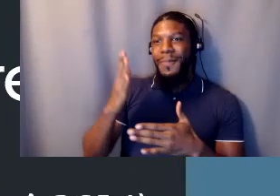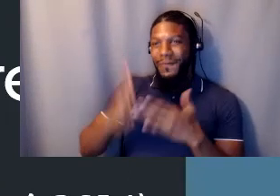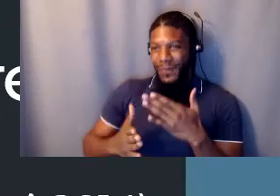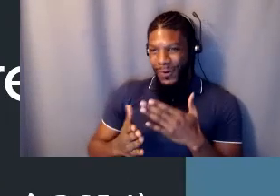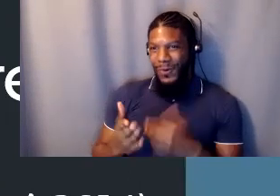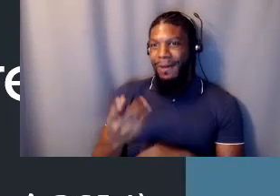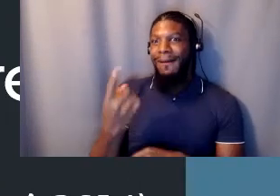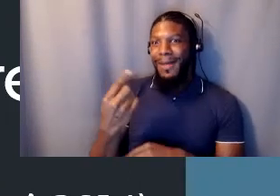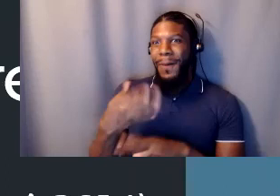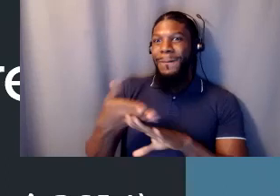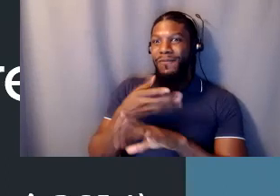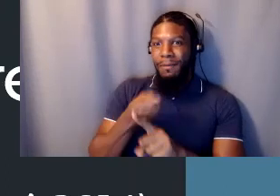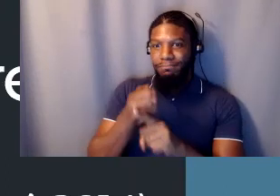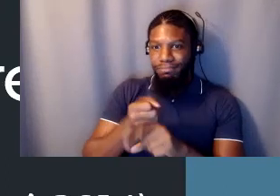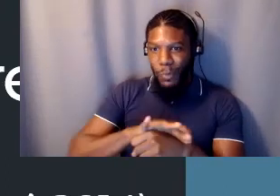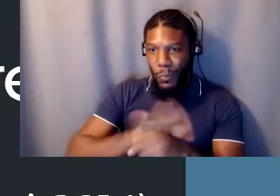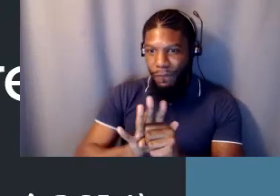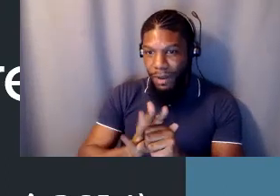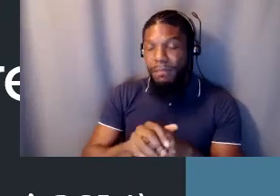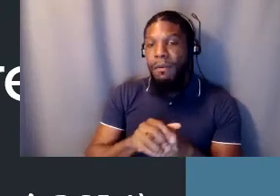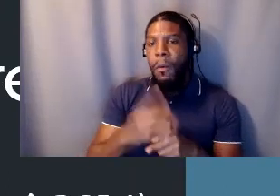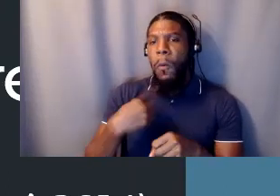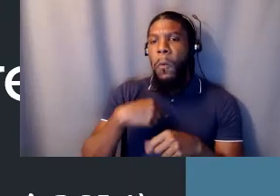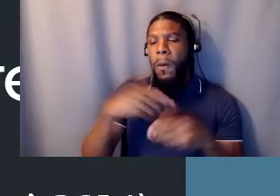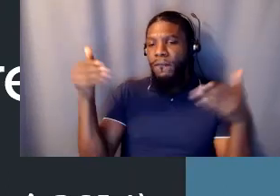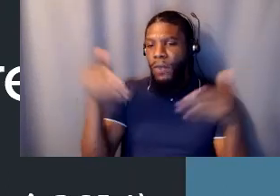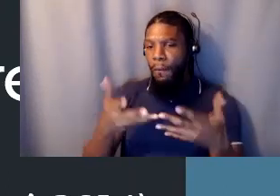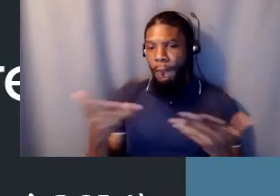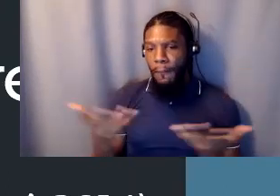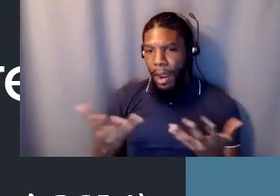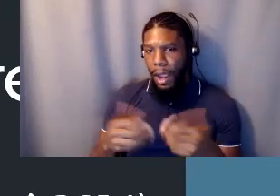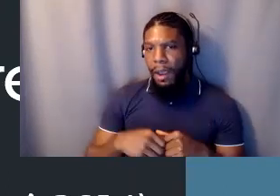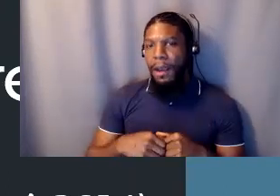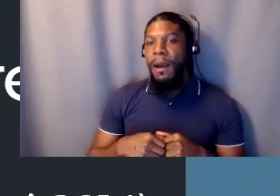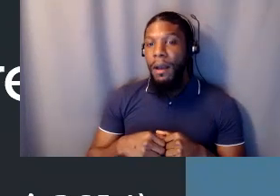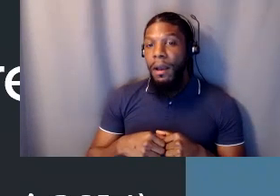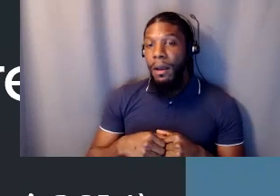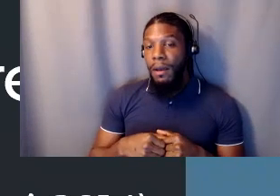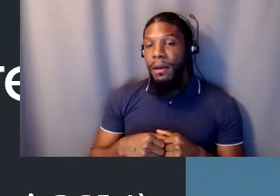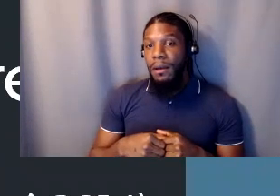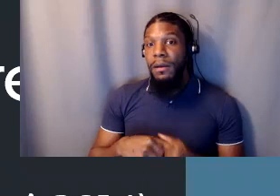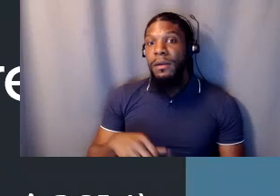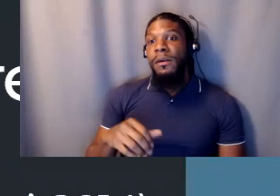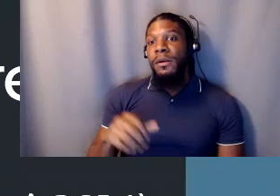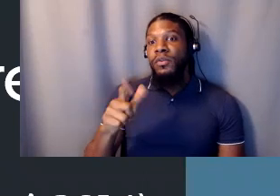And so we were looking at 21,934 sessions,